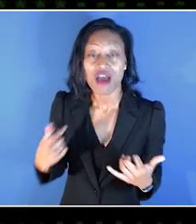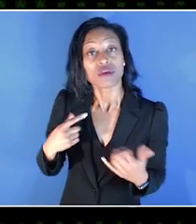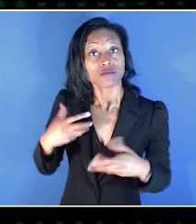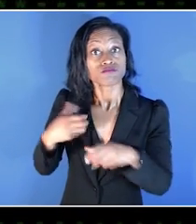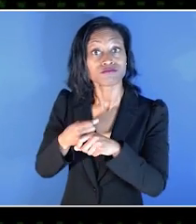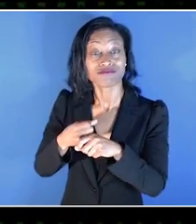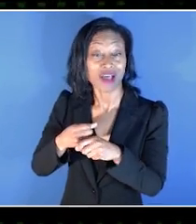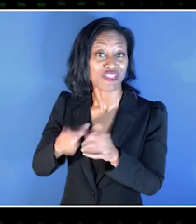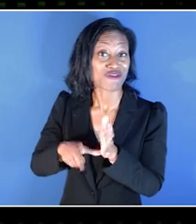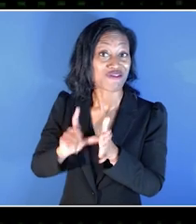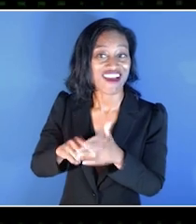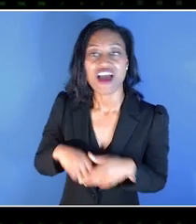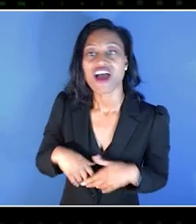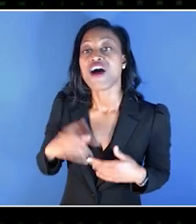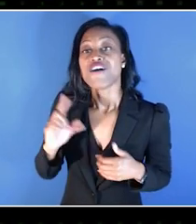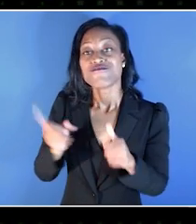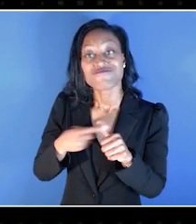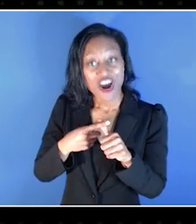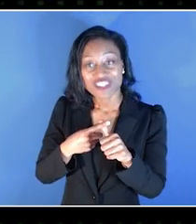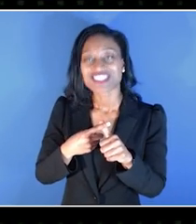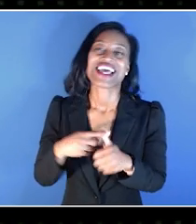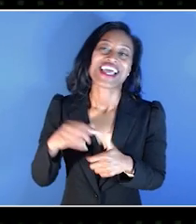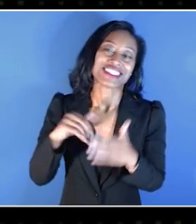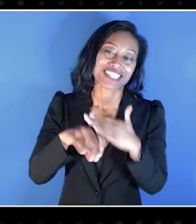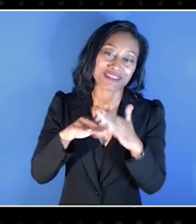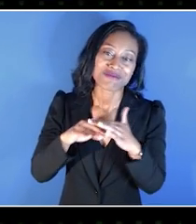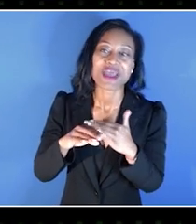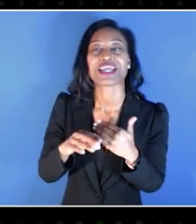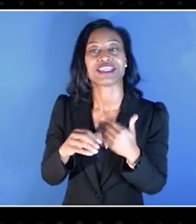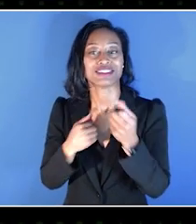First, the Accessibility page on support.xbox.com has been refreshed,